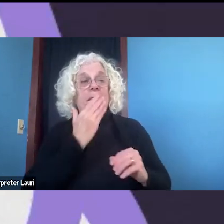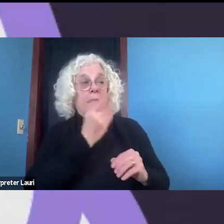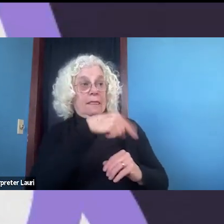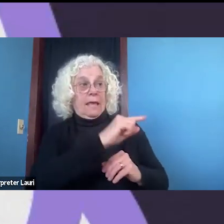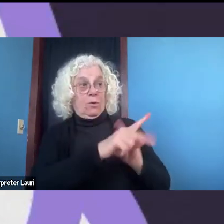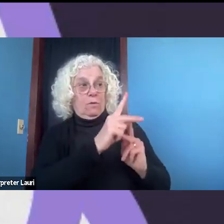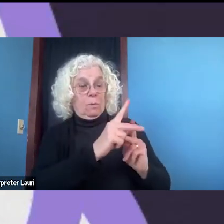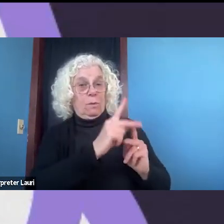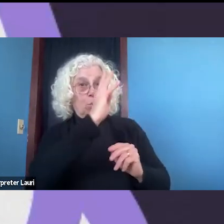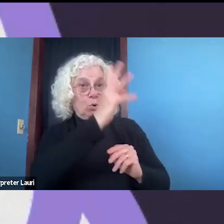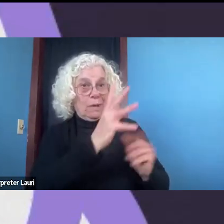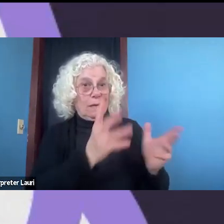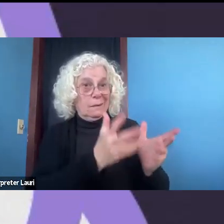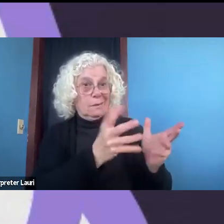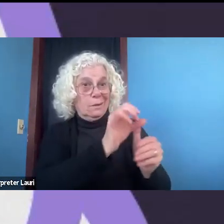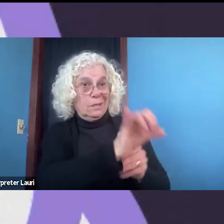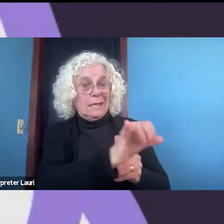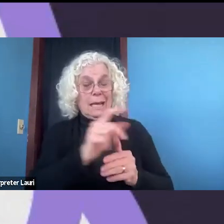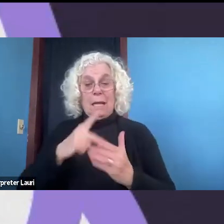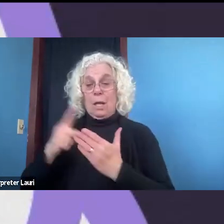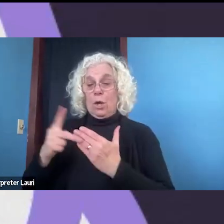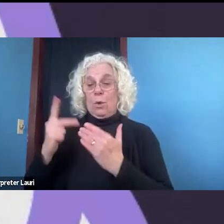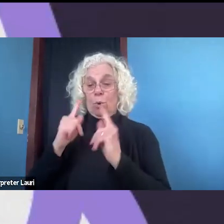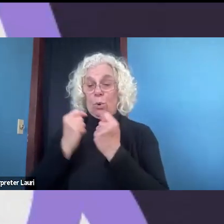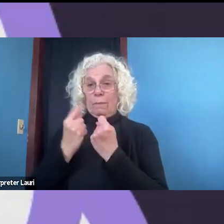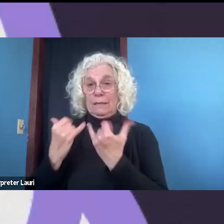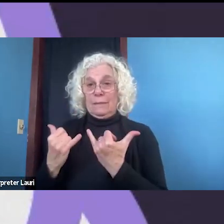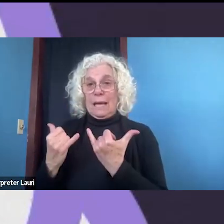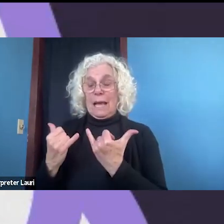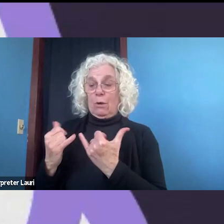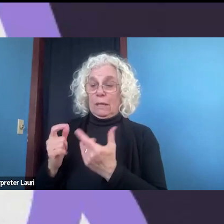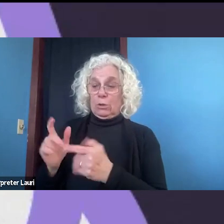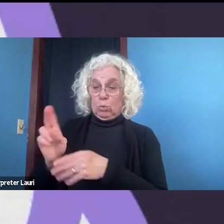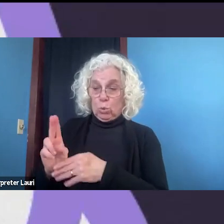for so that the programs team now could continue to evolve. This tool.